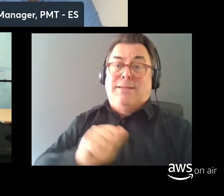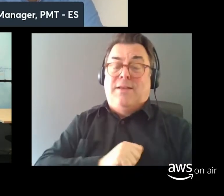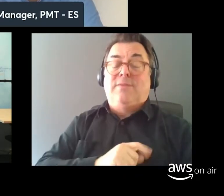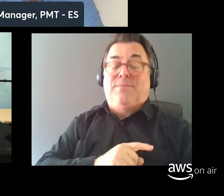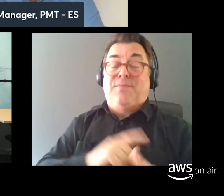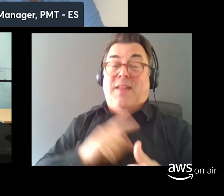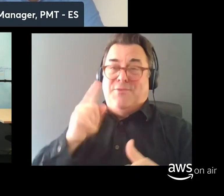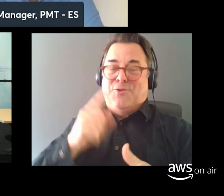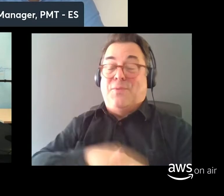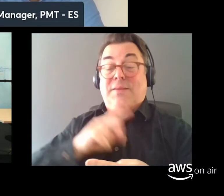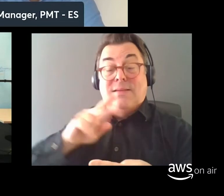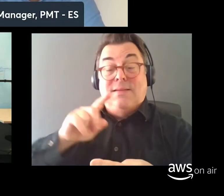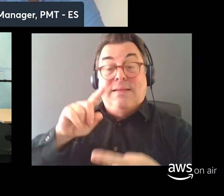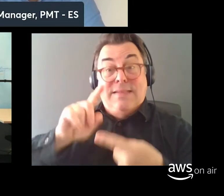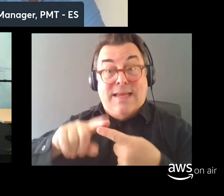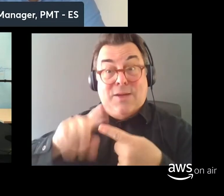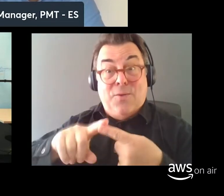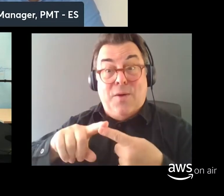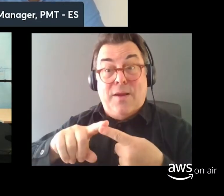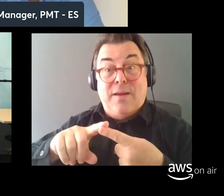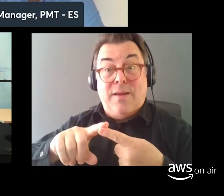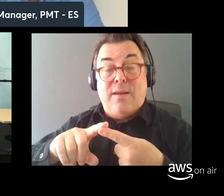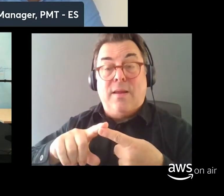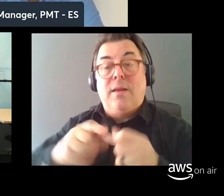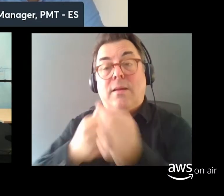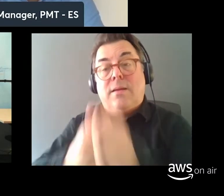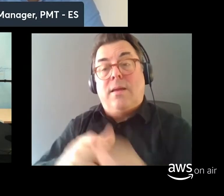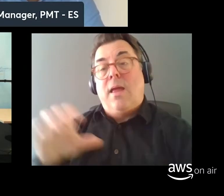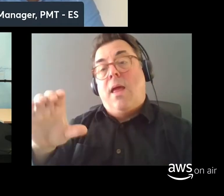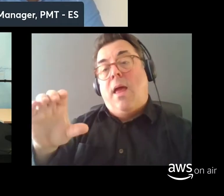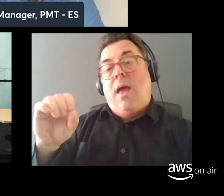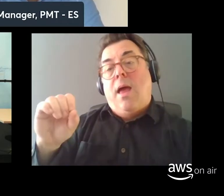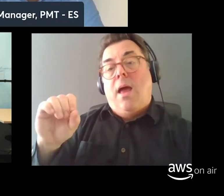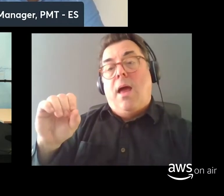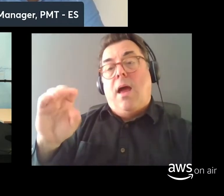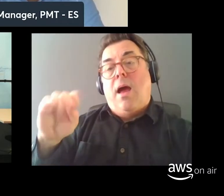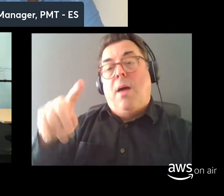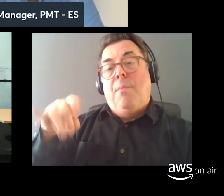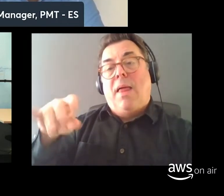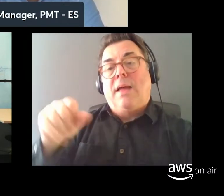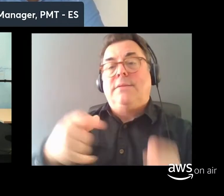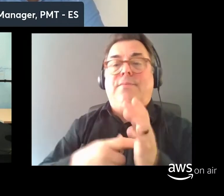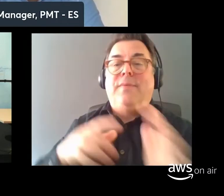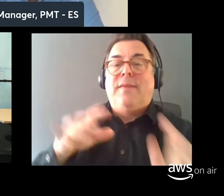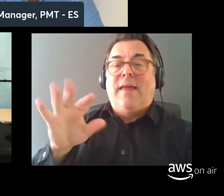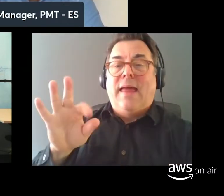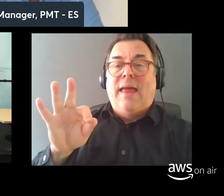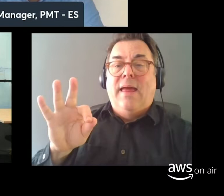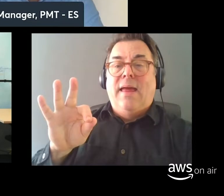The second piece is compliance. So when we think about HIPAA, FEDRAMP, SOC, PCI,